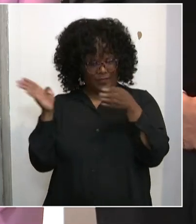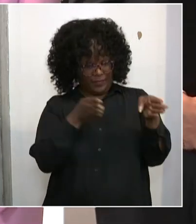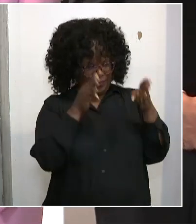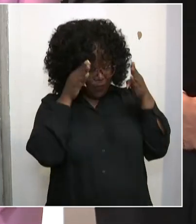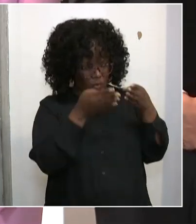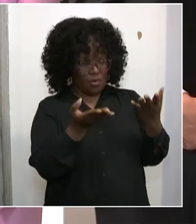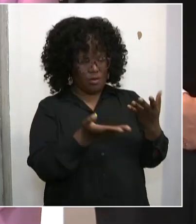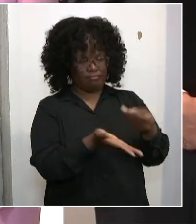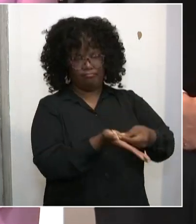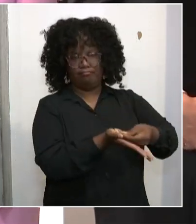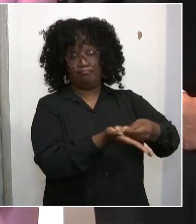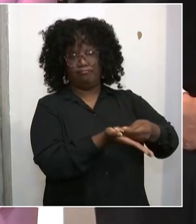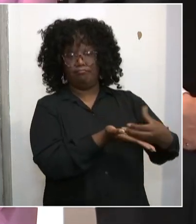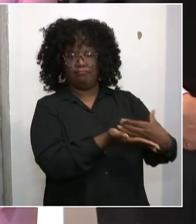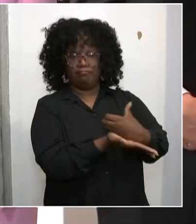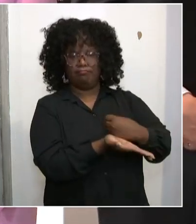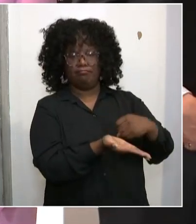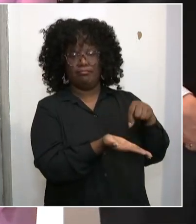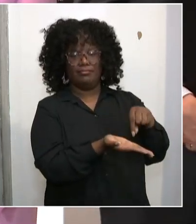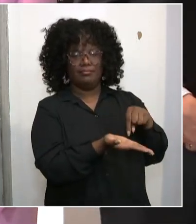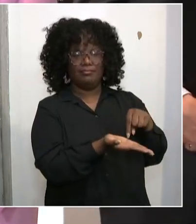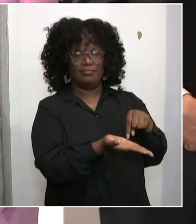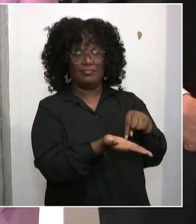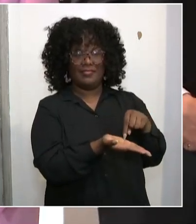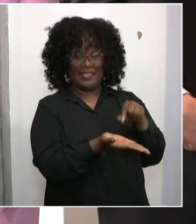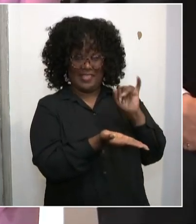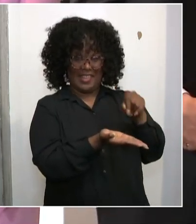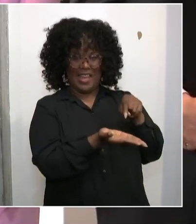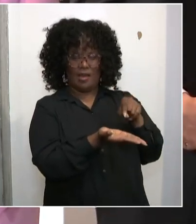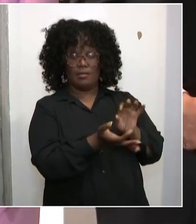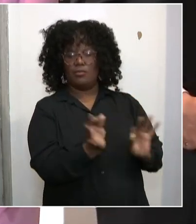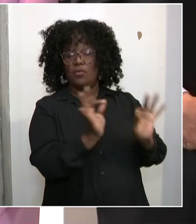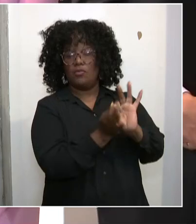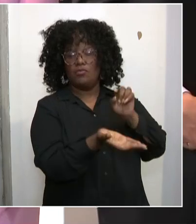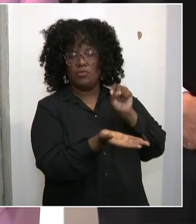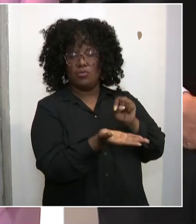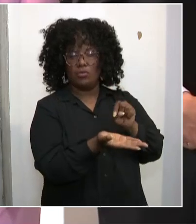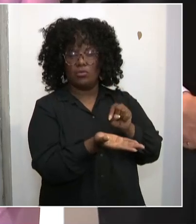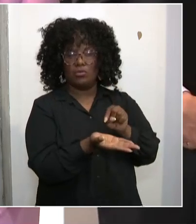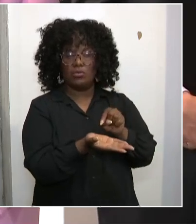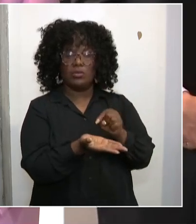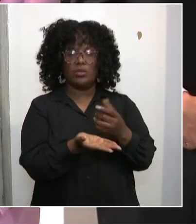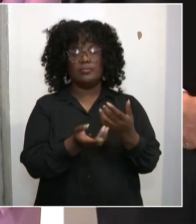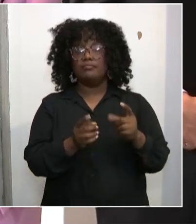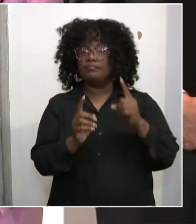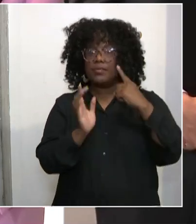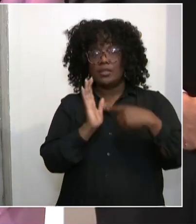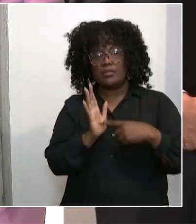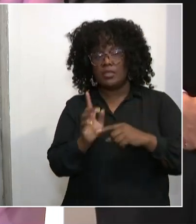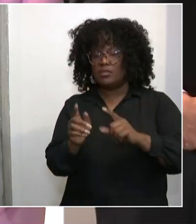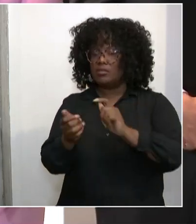that's important. So with all of these events you have sporting events, you have music events, I have people going to restaurants,